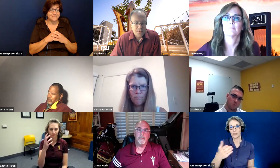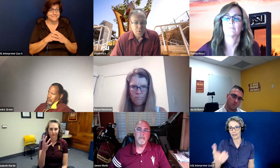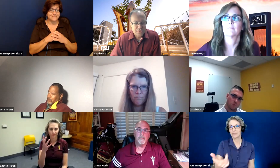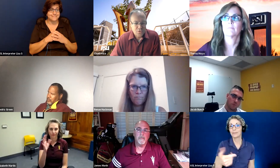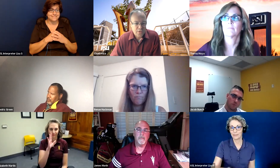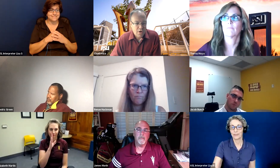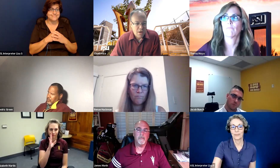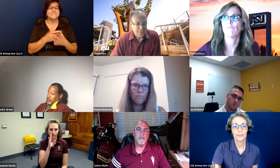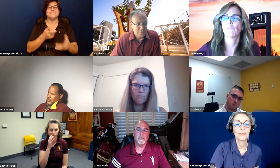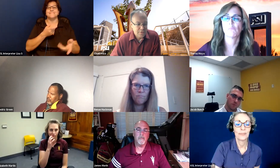and register with our office.